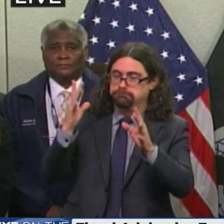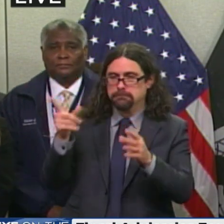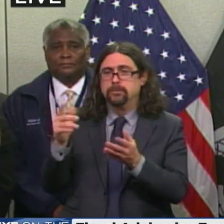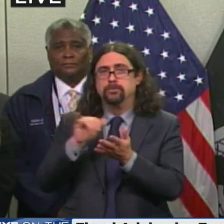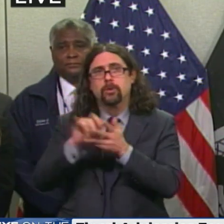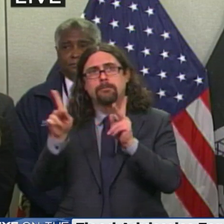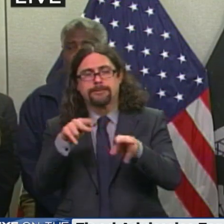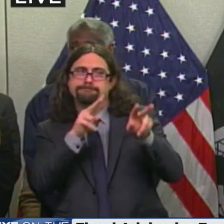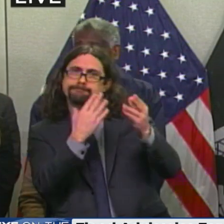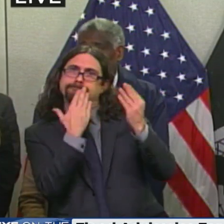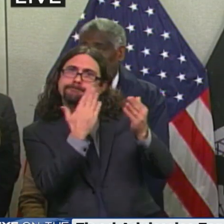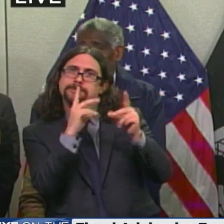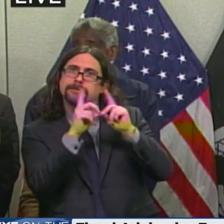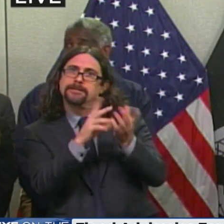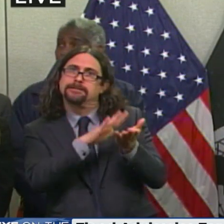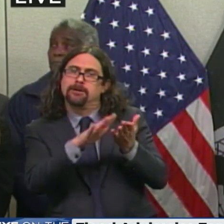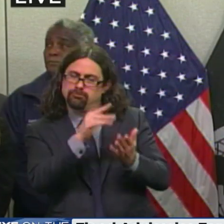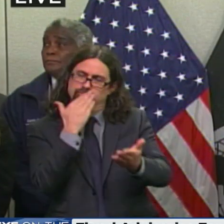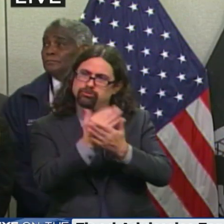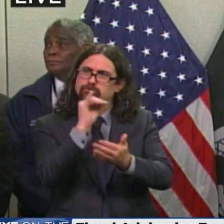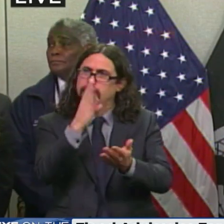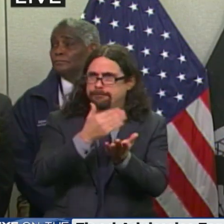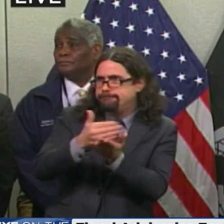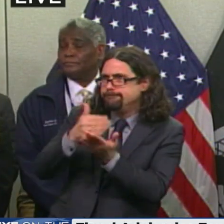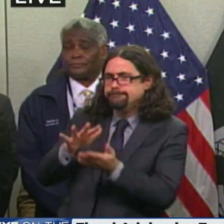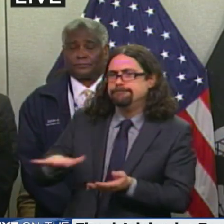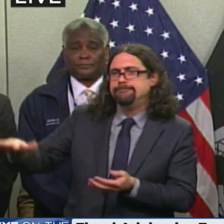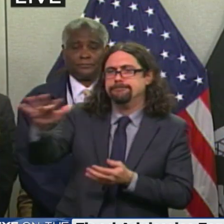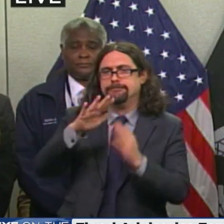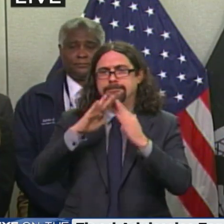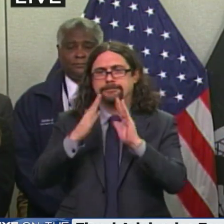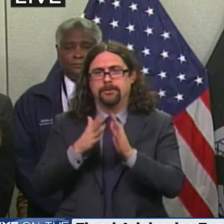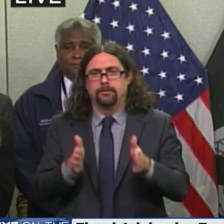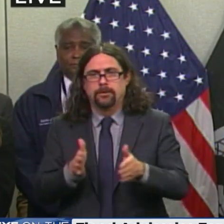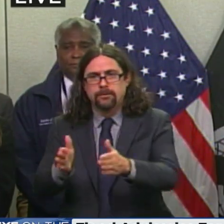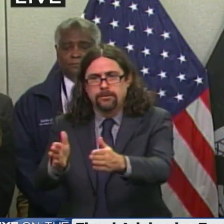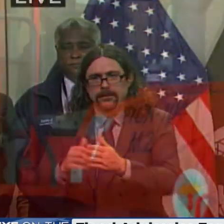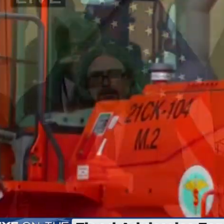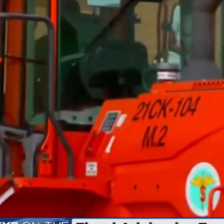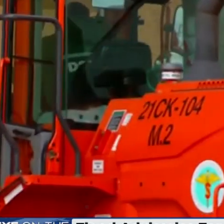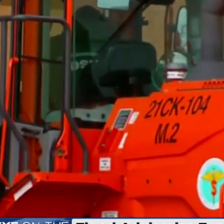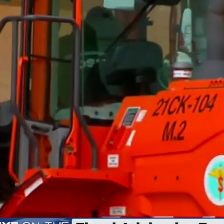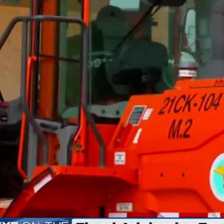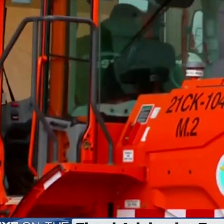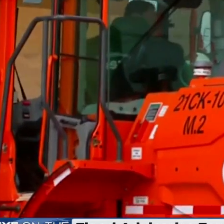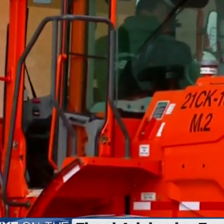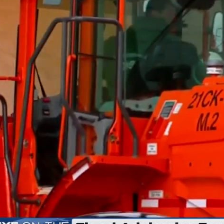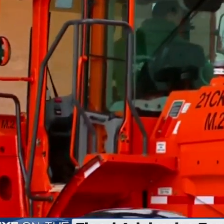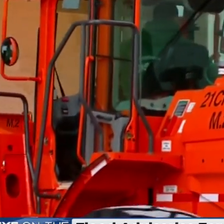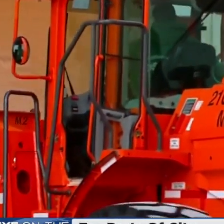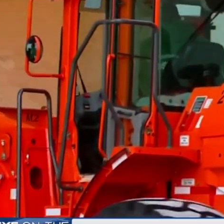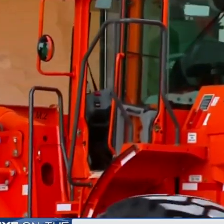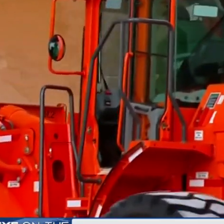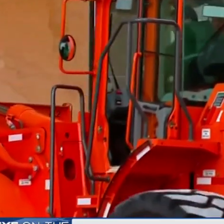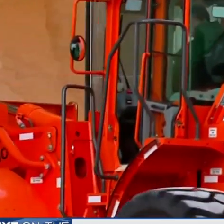THEY, I THINK, WON ADDITIONAL RESPECT FROM SO MANY NEW YORKERS FOR THE FINE JOB. SO I WANT TO THANK ALL OF THE MEN AND WOMEN WHO WORK FOR ALL